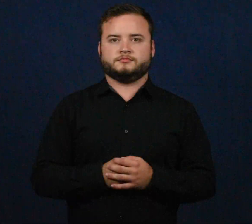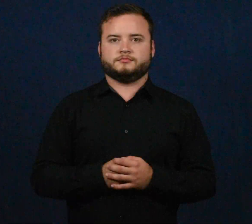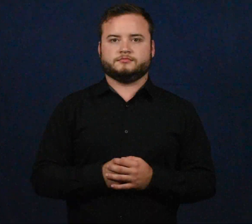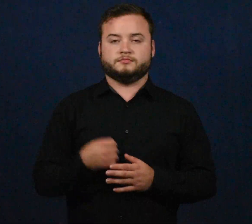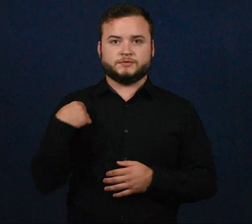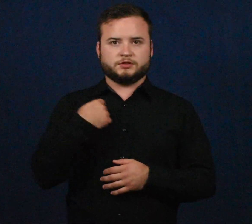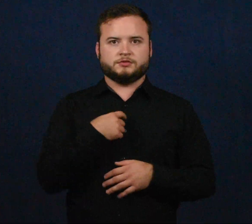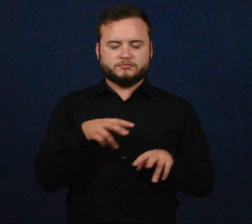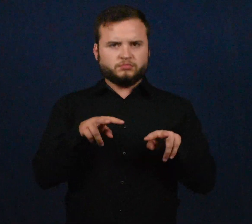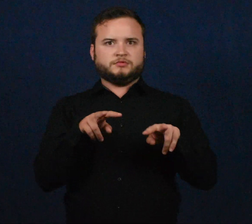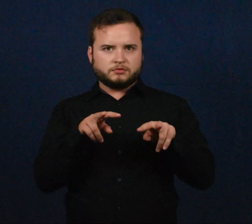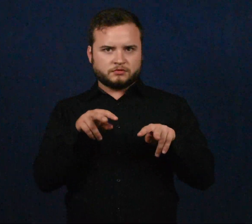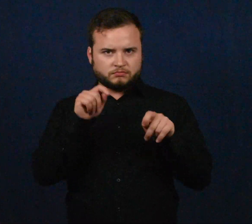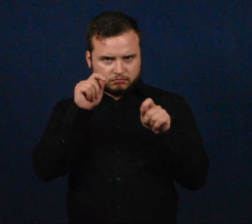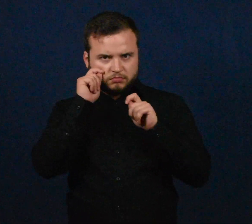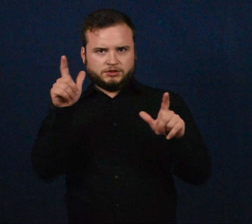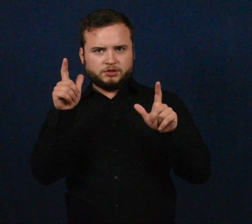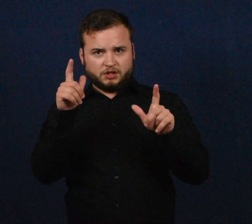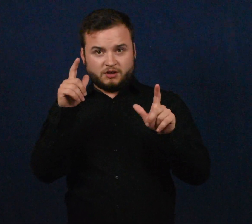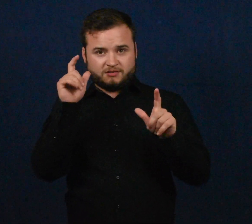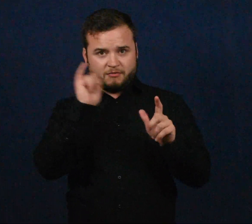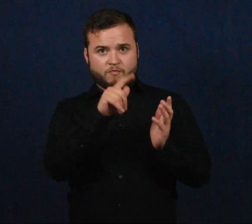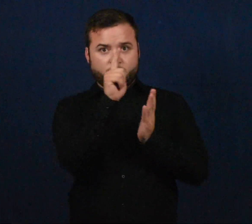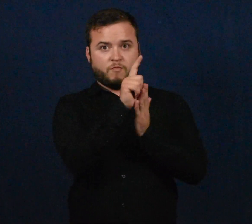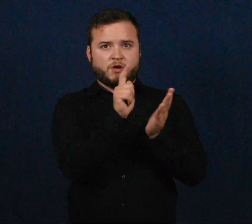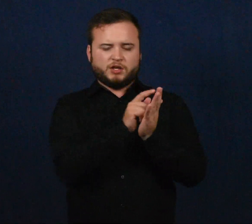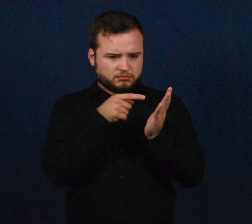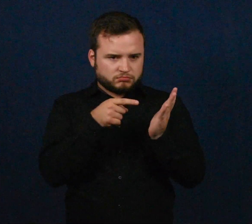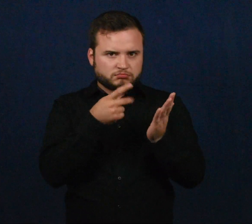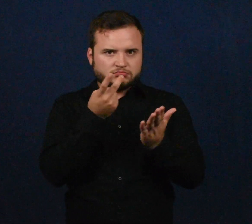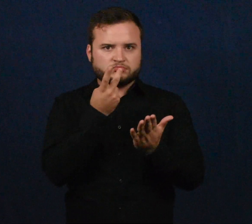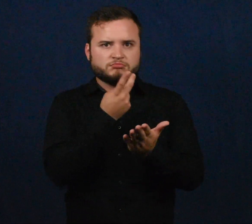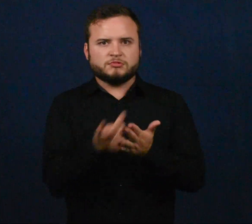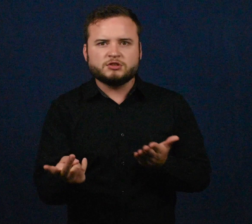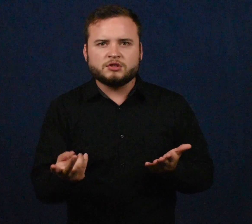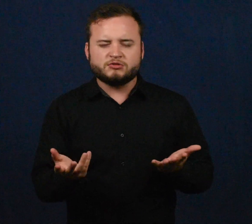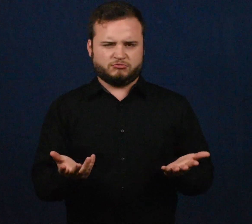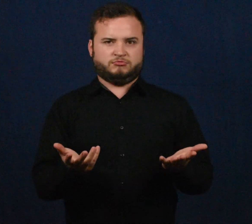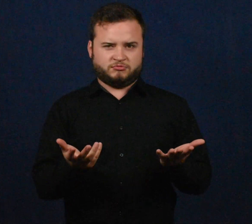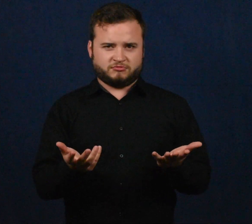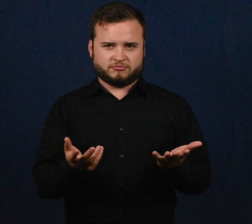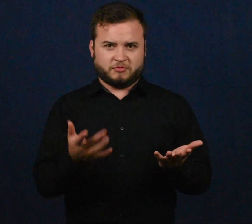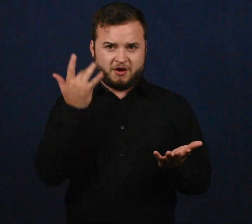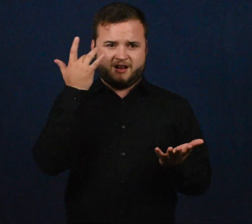We were surprised that this did not pass